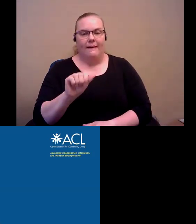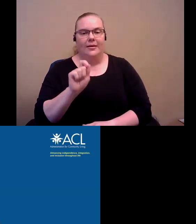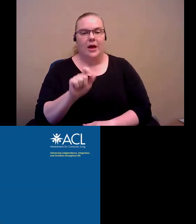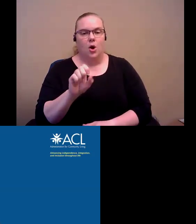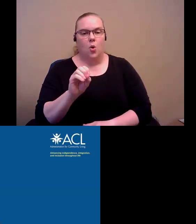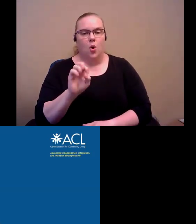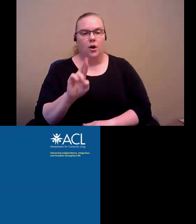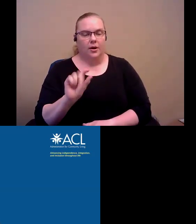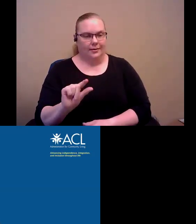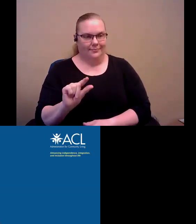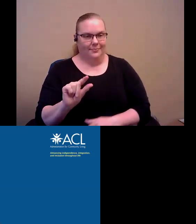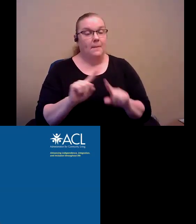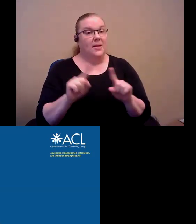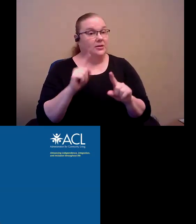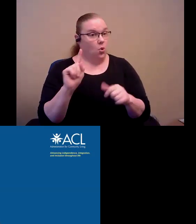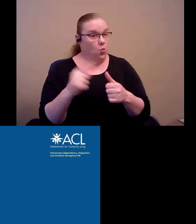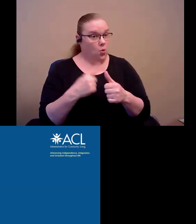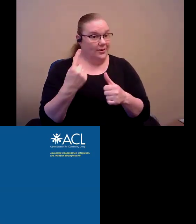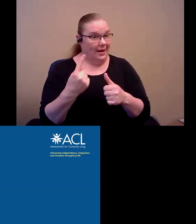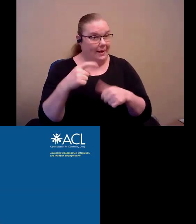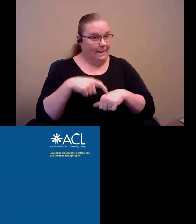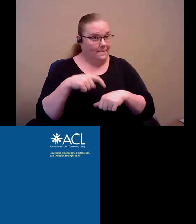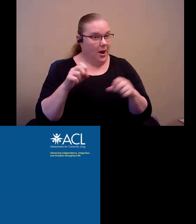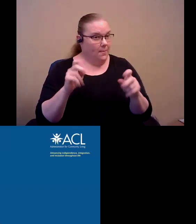Is this a one-time opportunity. Or do you think it will be ongoing?